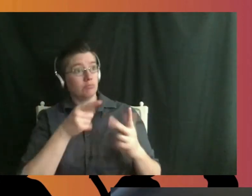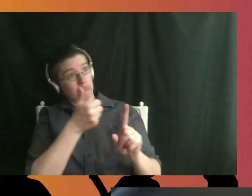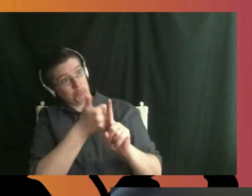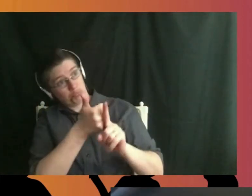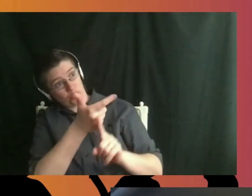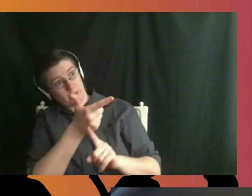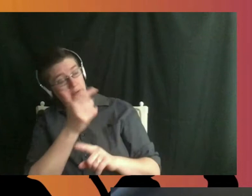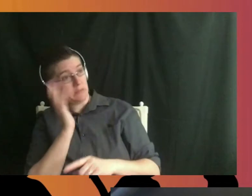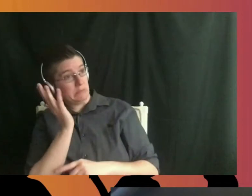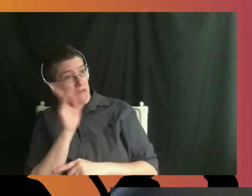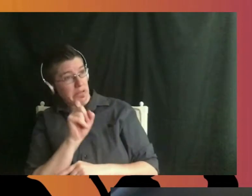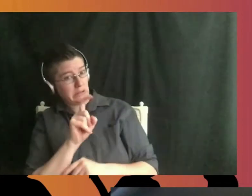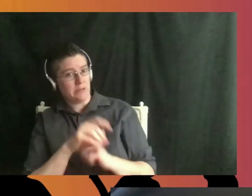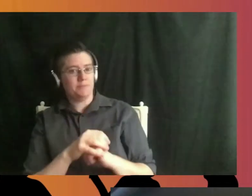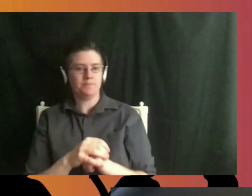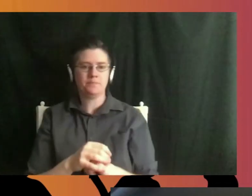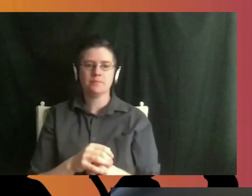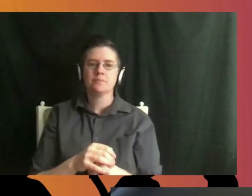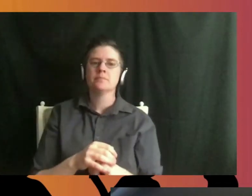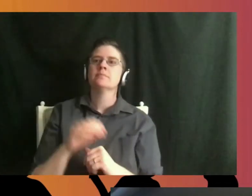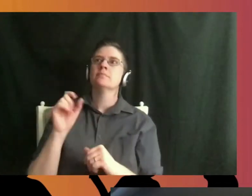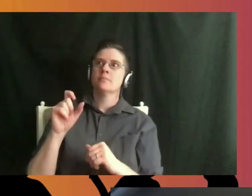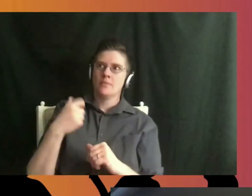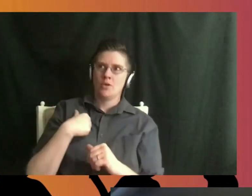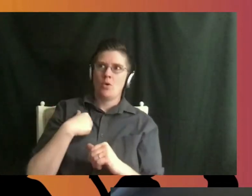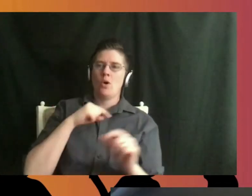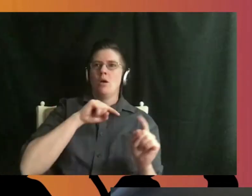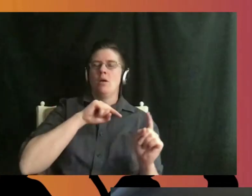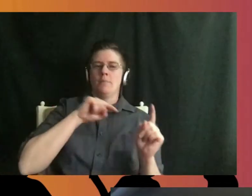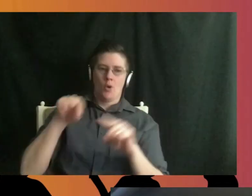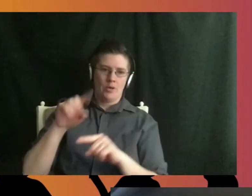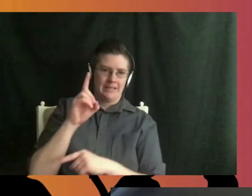yeah so i'll be in dc i'm bringing about 40 coloradans out with us